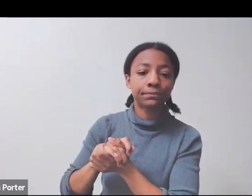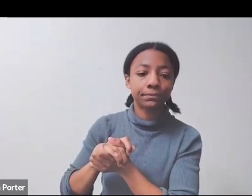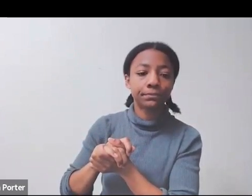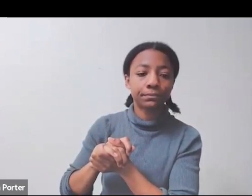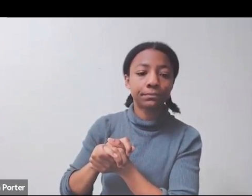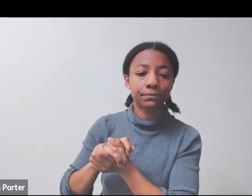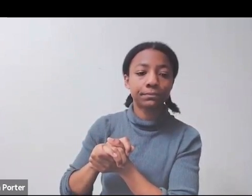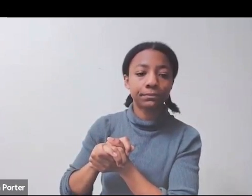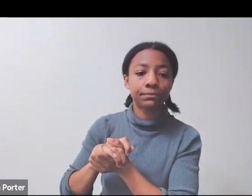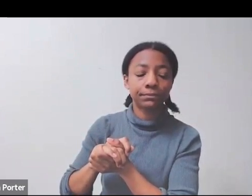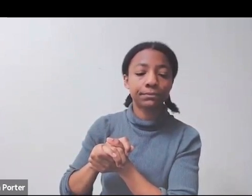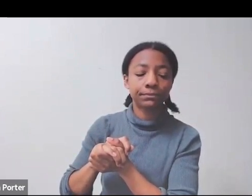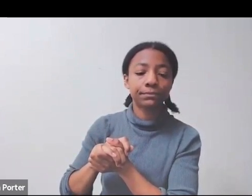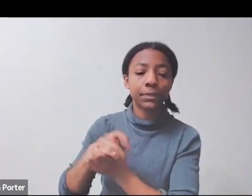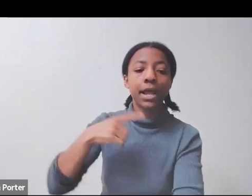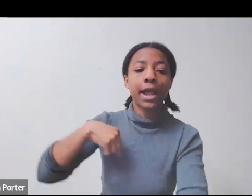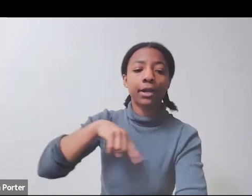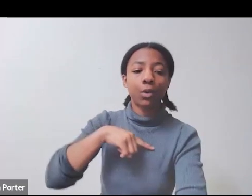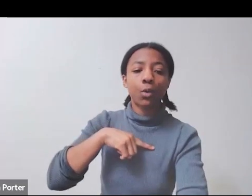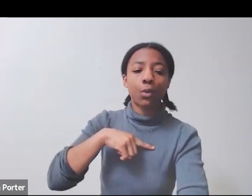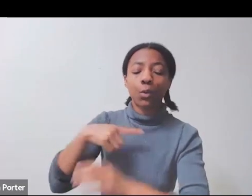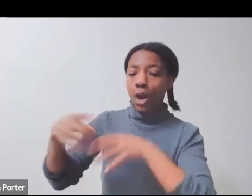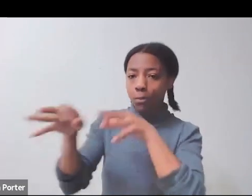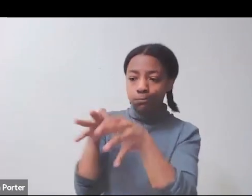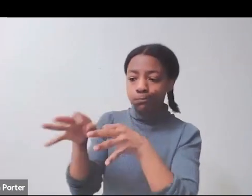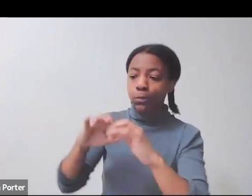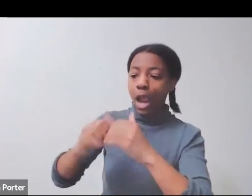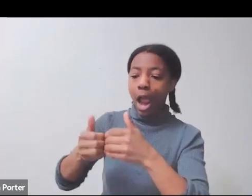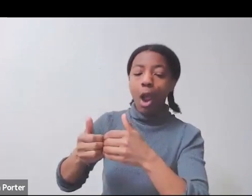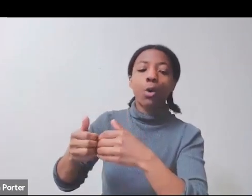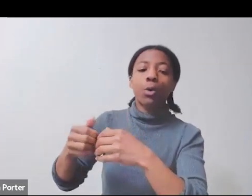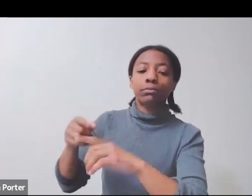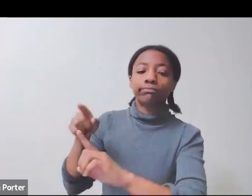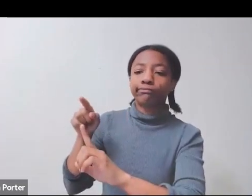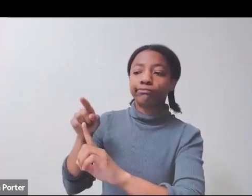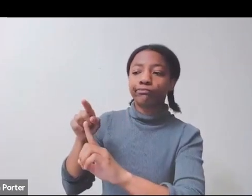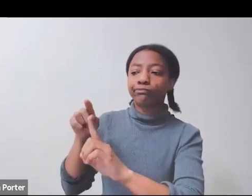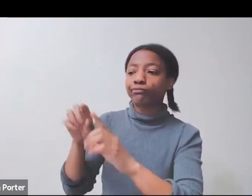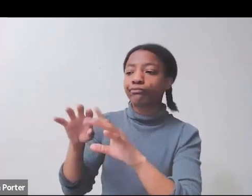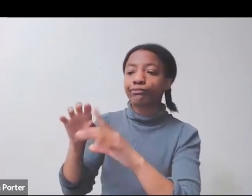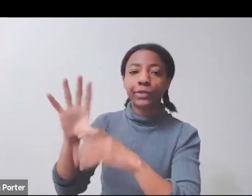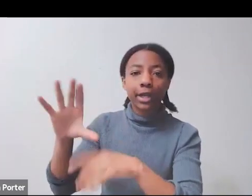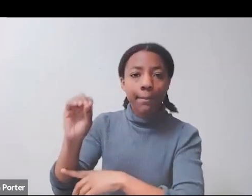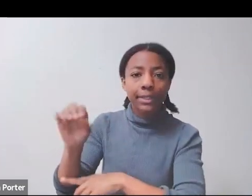of computing faculty from computing departments across the country. They found that about 20% of computing